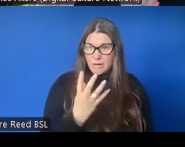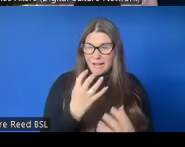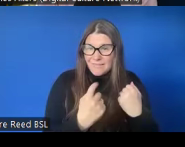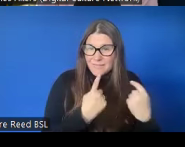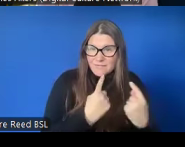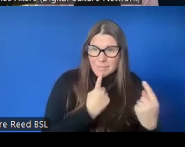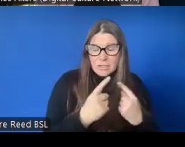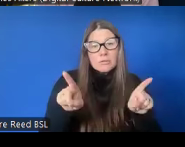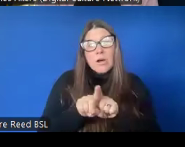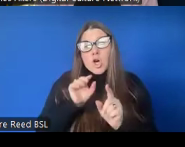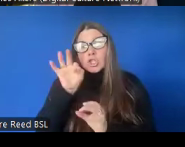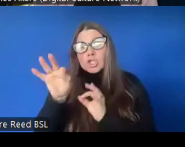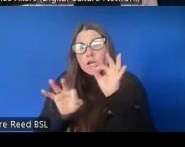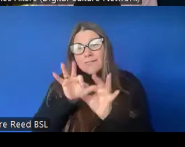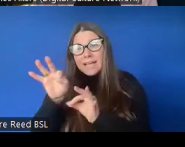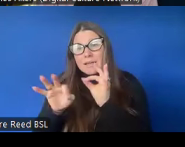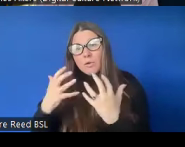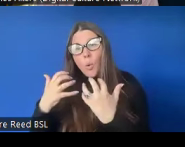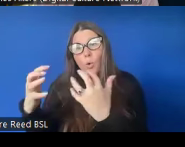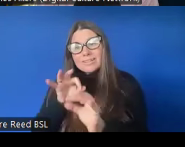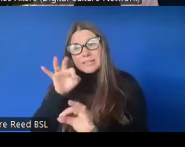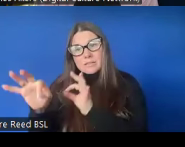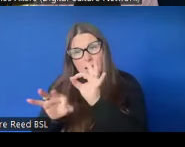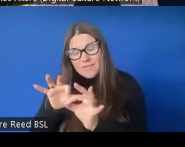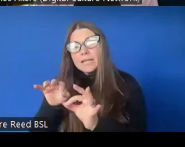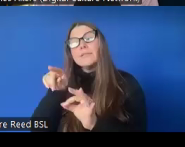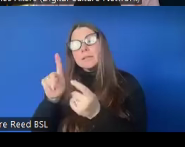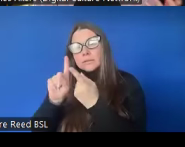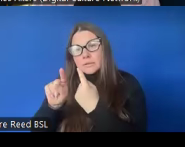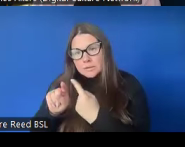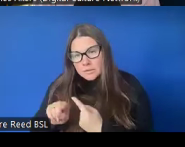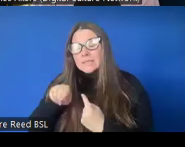That's all data that you might be collecting. You might have things like website analytics.